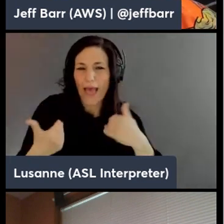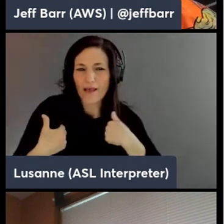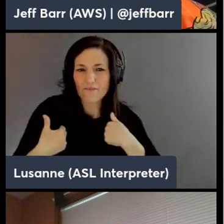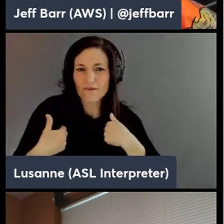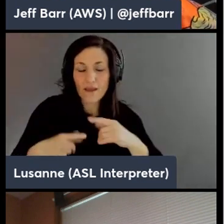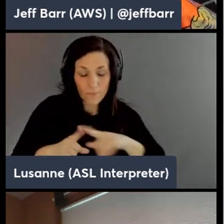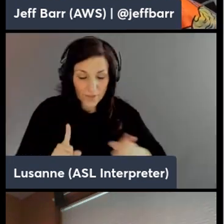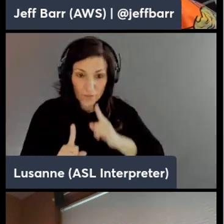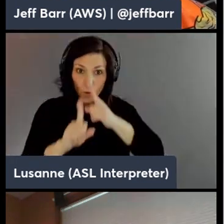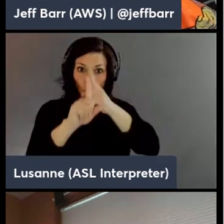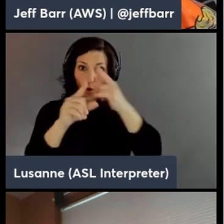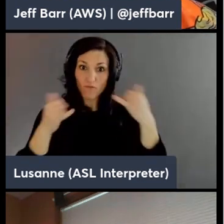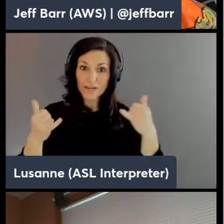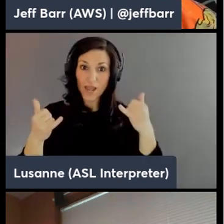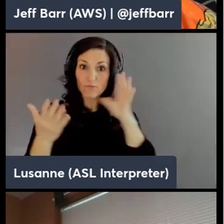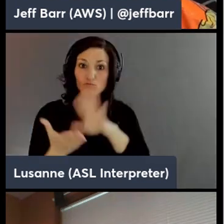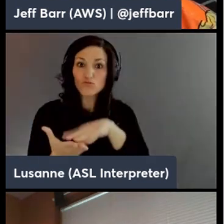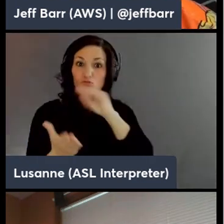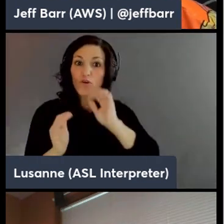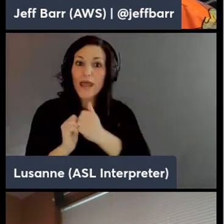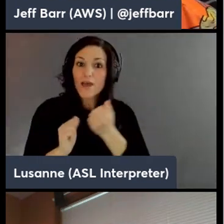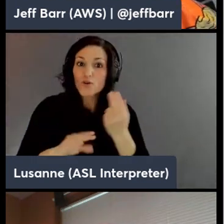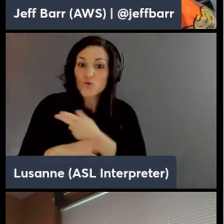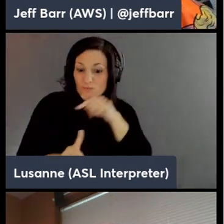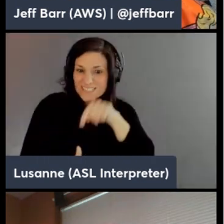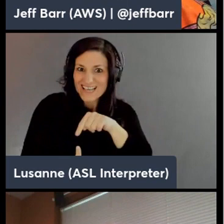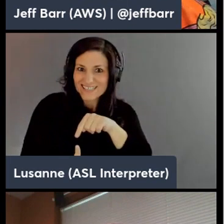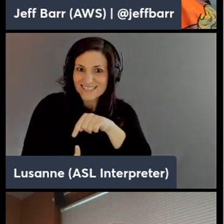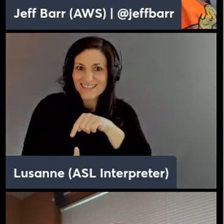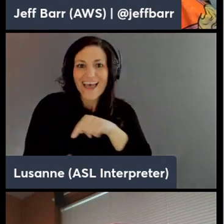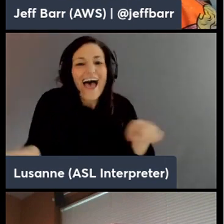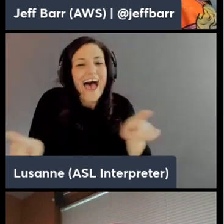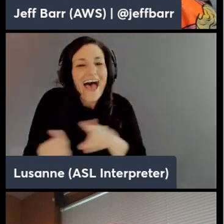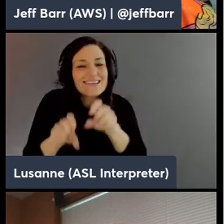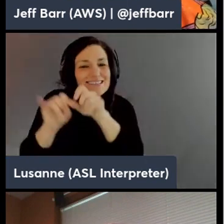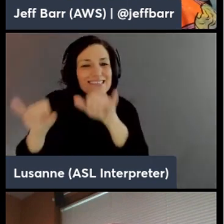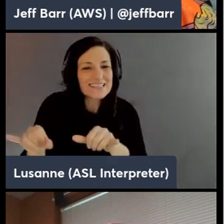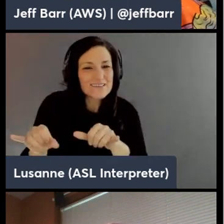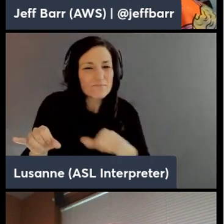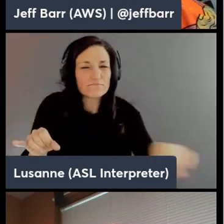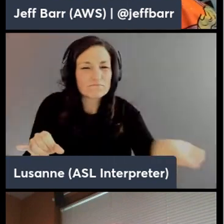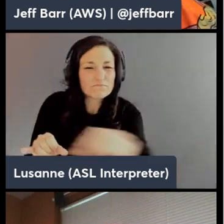as a system, and then, again, so we can get some feedback and say, "What are the most important features